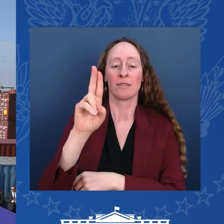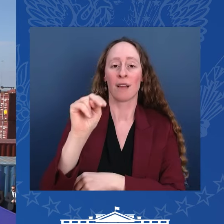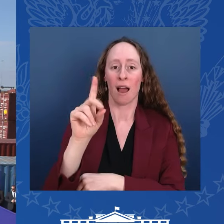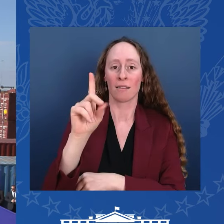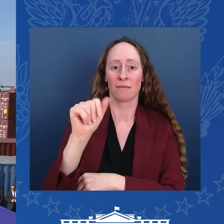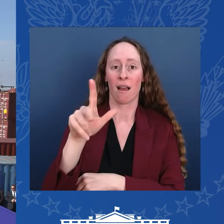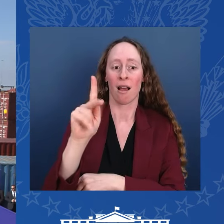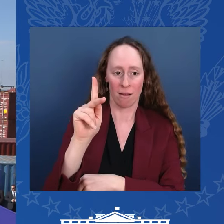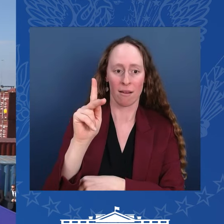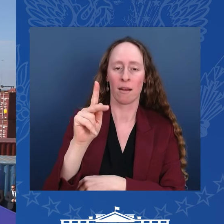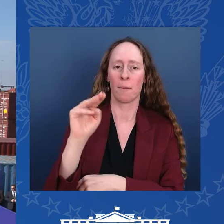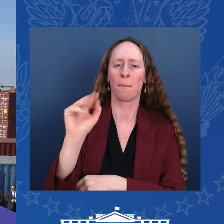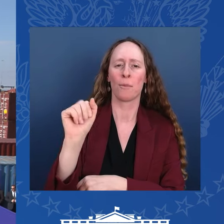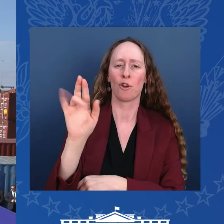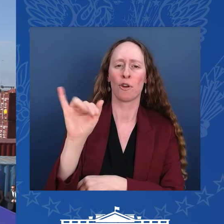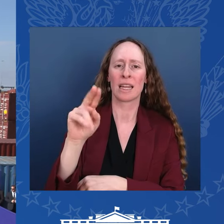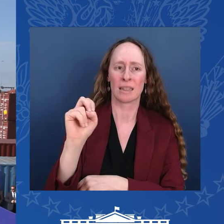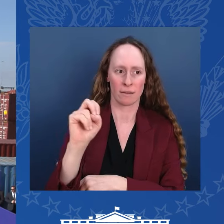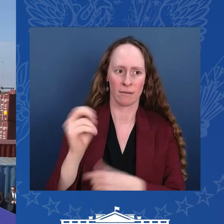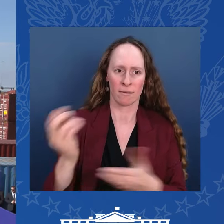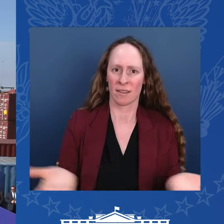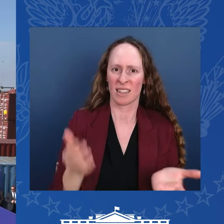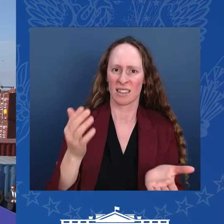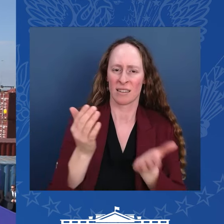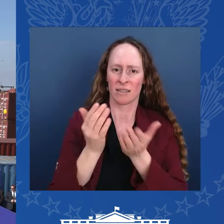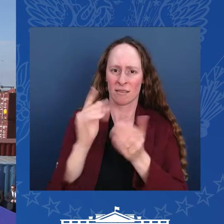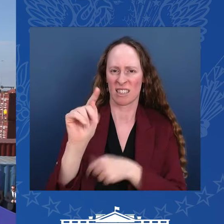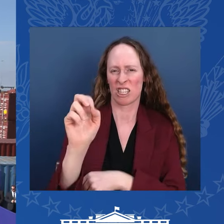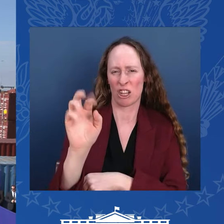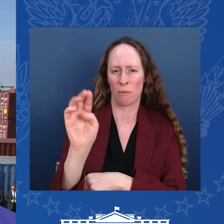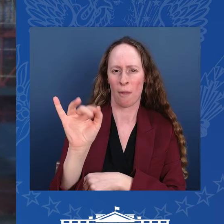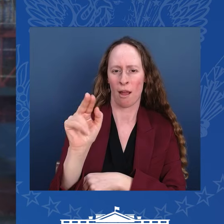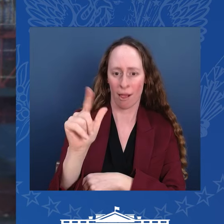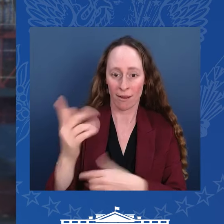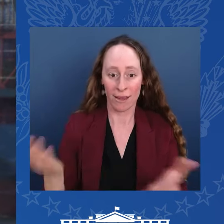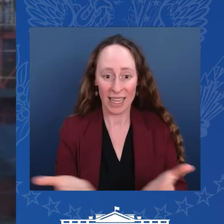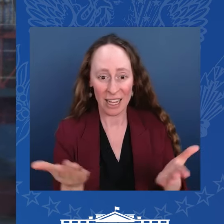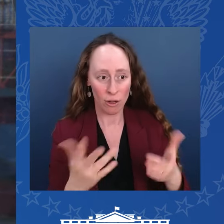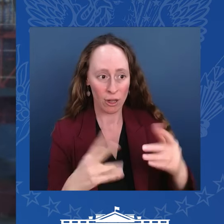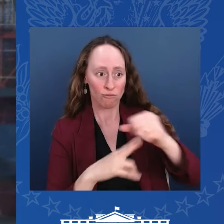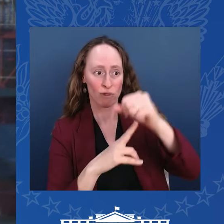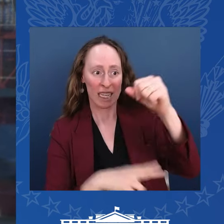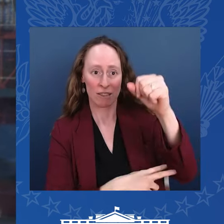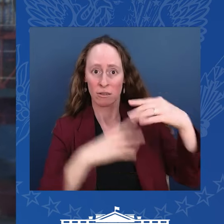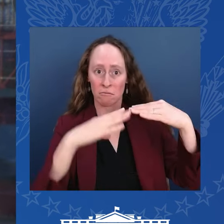We met right here after the bridge collapsed. And we told you that this administration